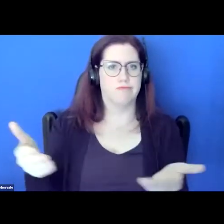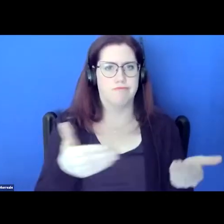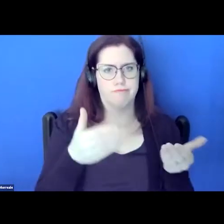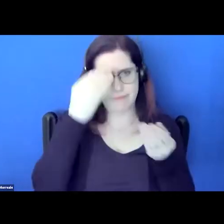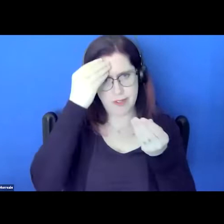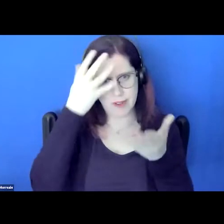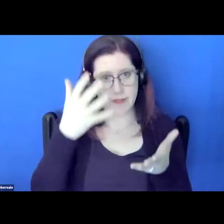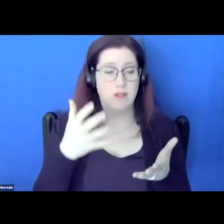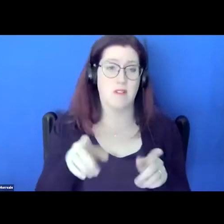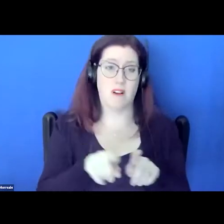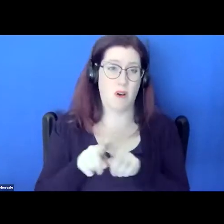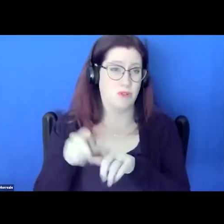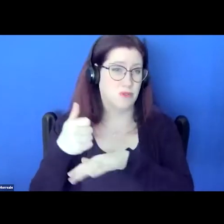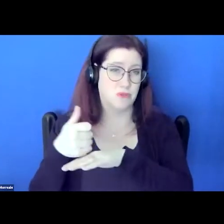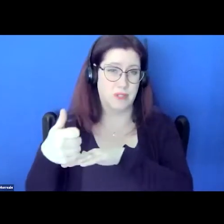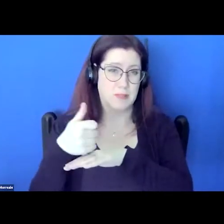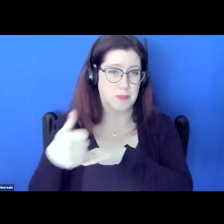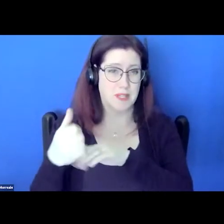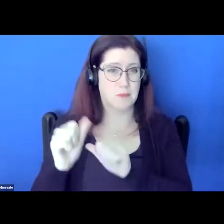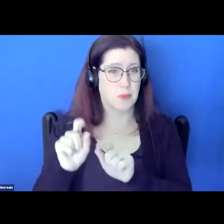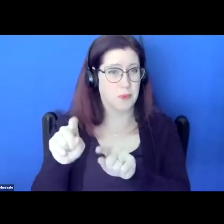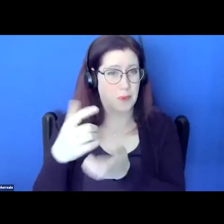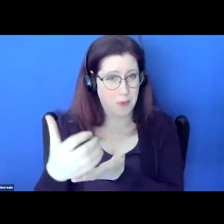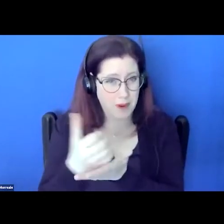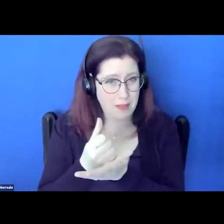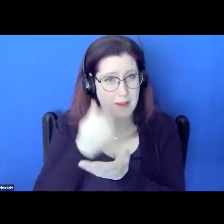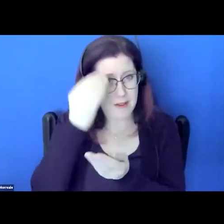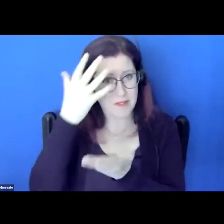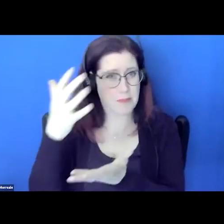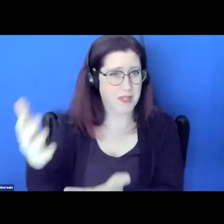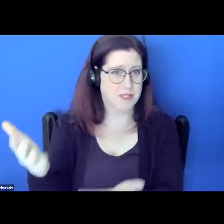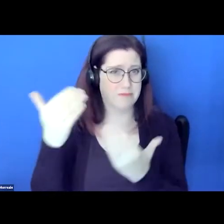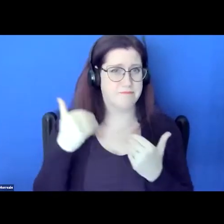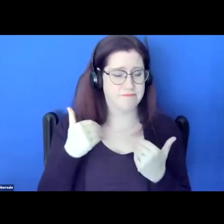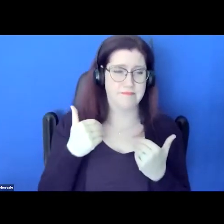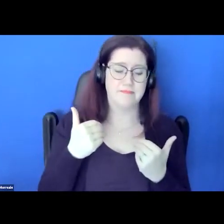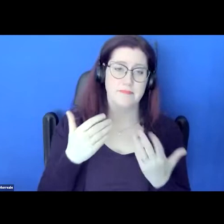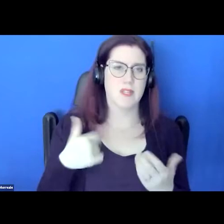and transportation to be able to collect this data. And I worked with different groups